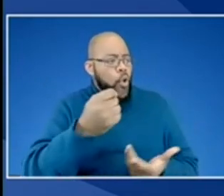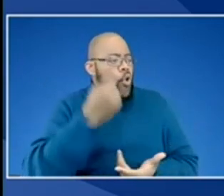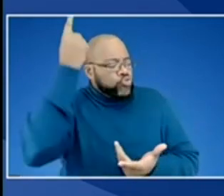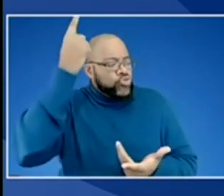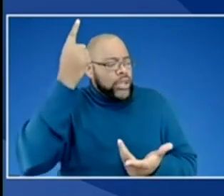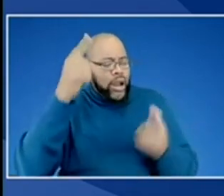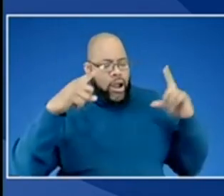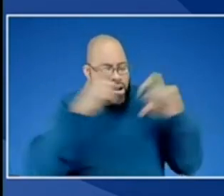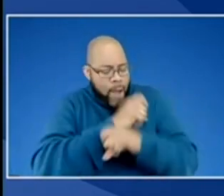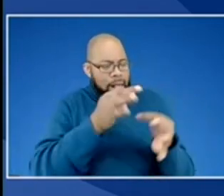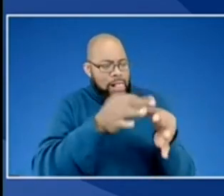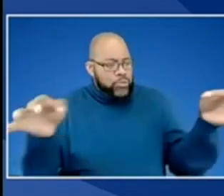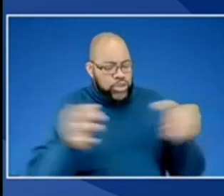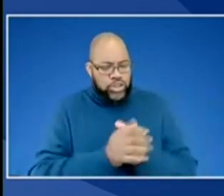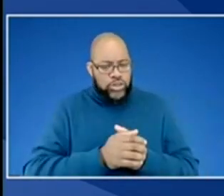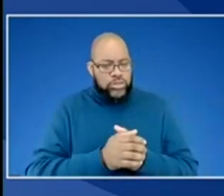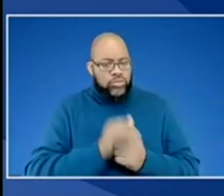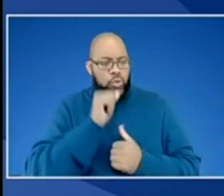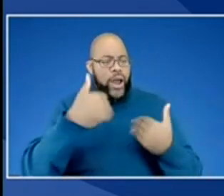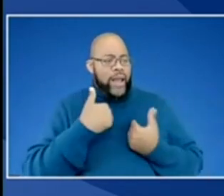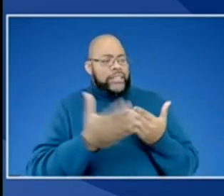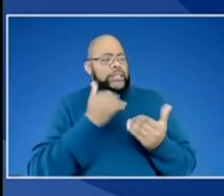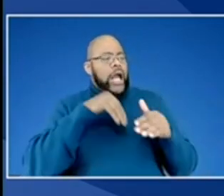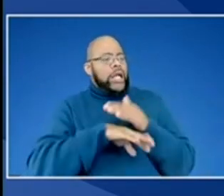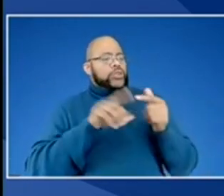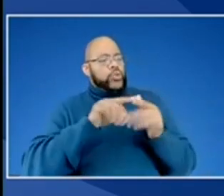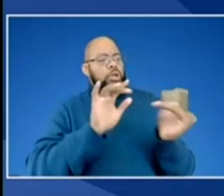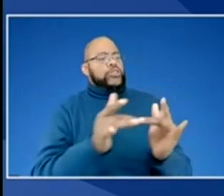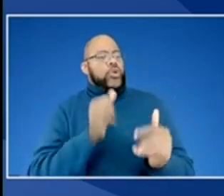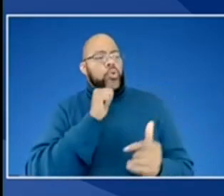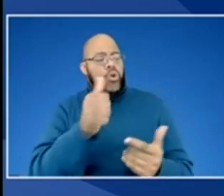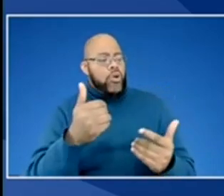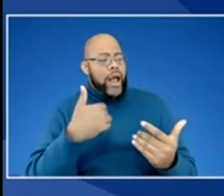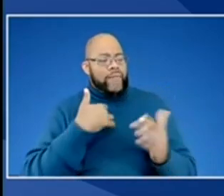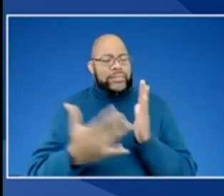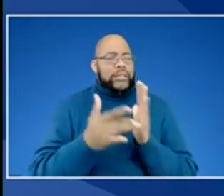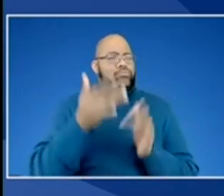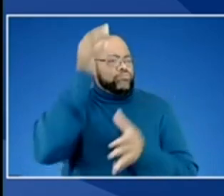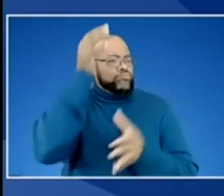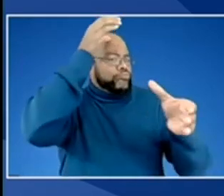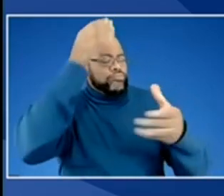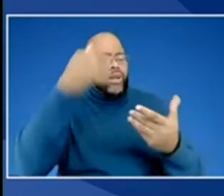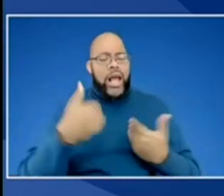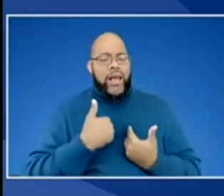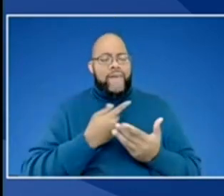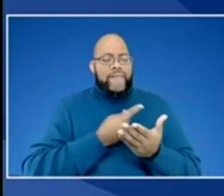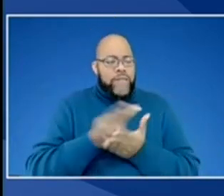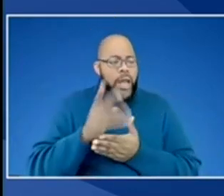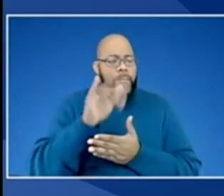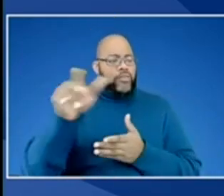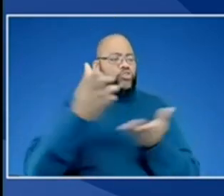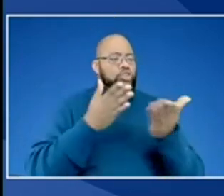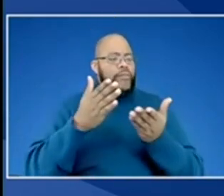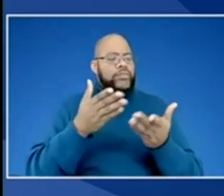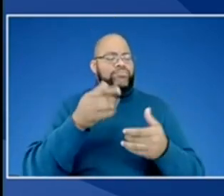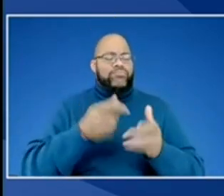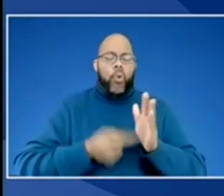language, who don't have easy access to the internet, or who are not tech savvy, and who have been failed by their servicers time and time again.